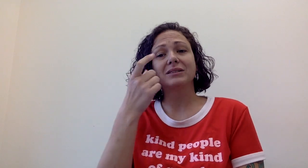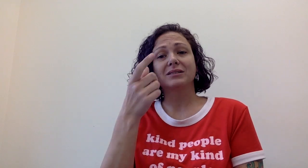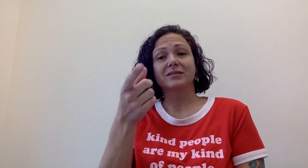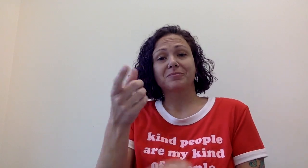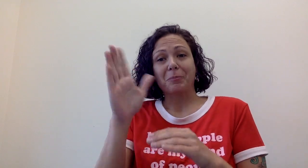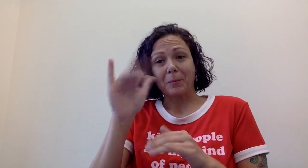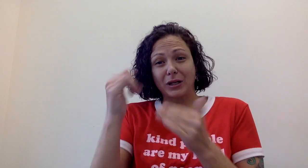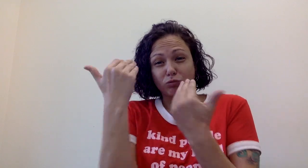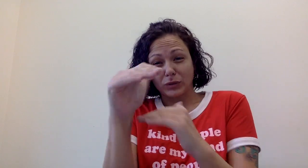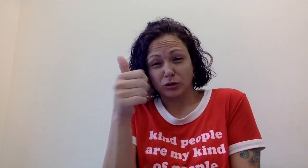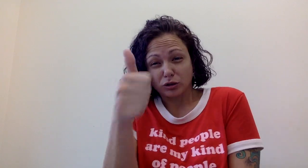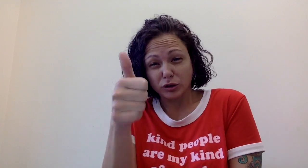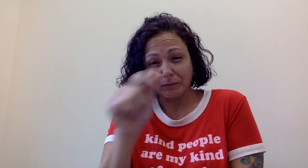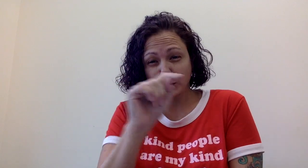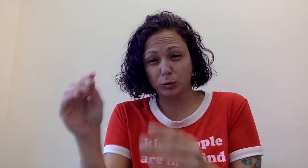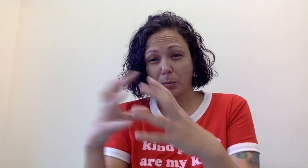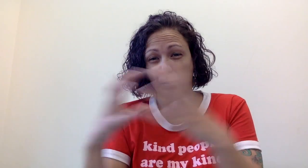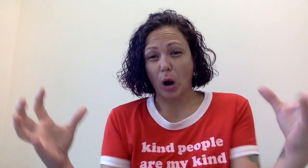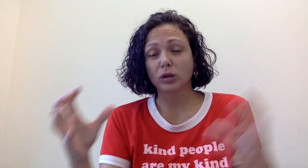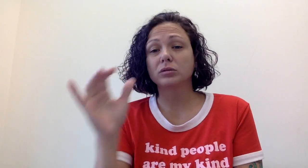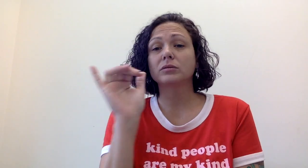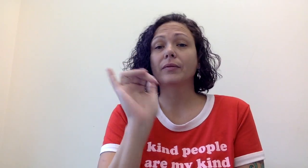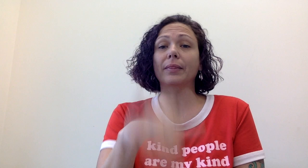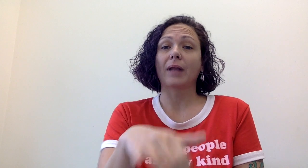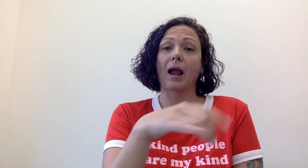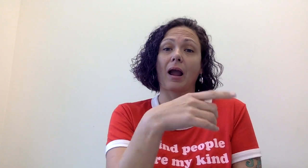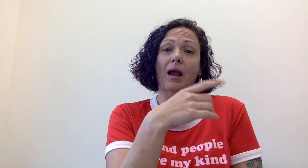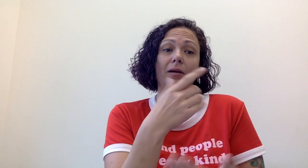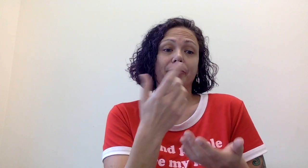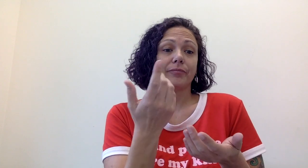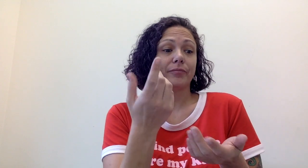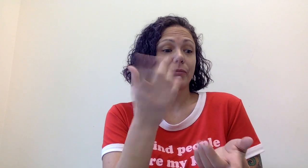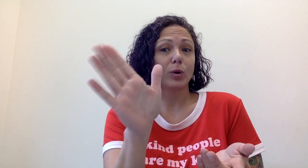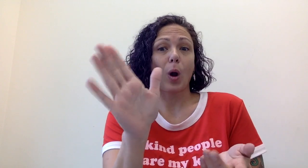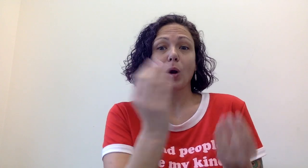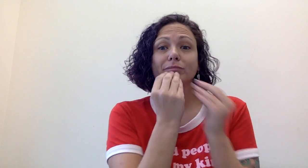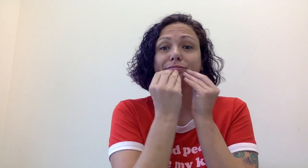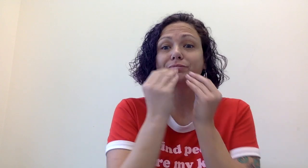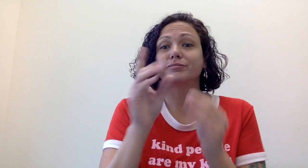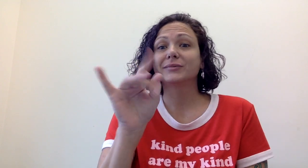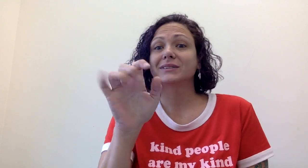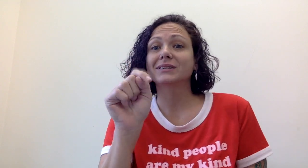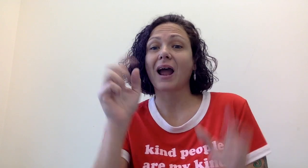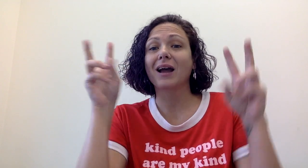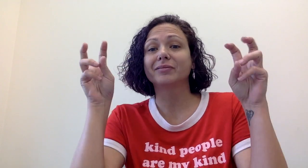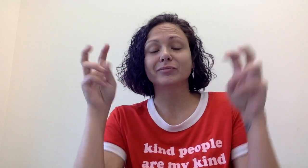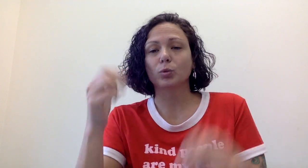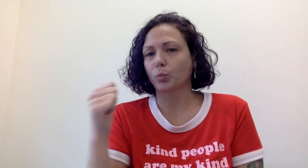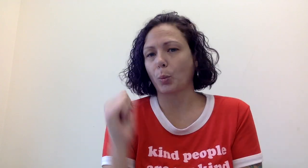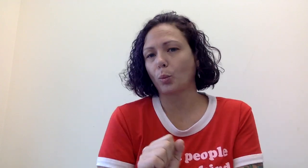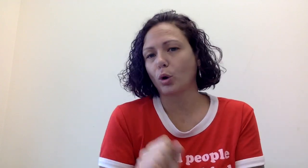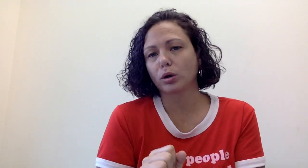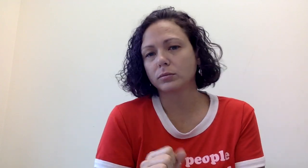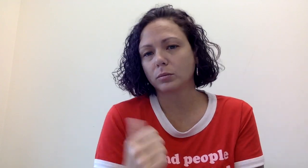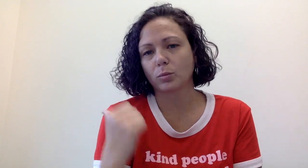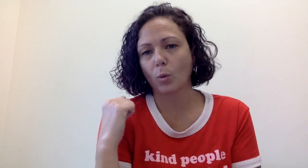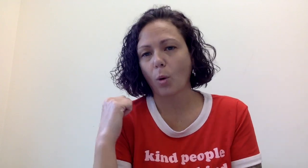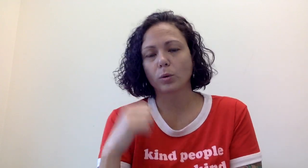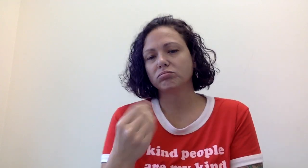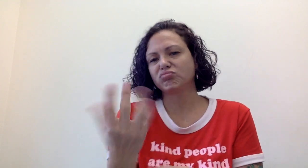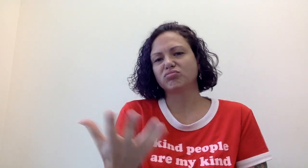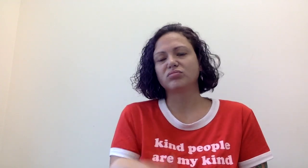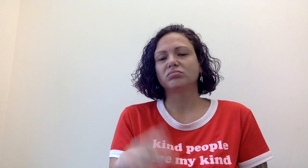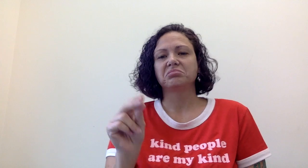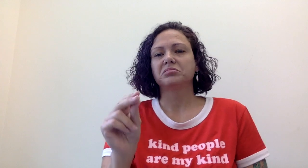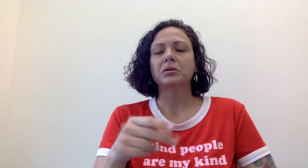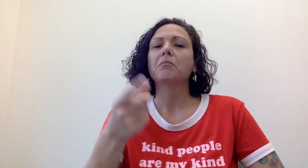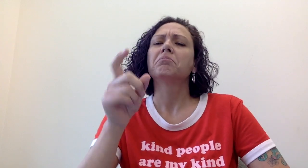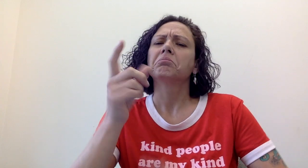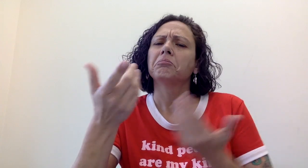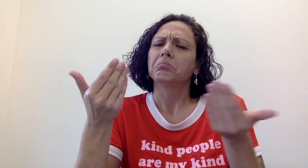because by restricting yourself too much, it will ruin your diet. The diet will NOT work.